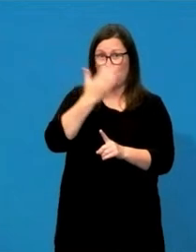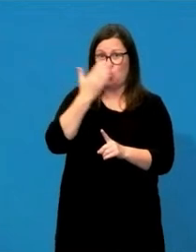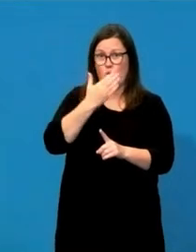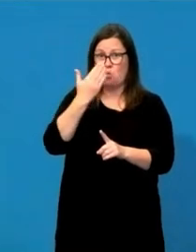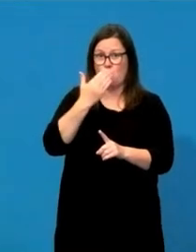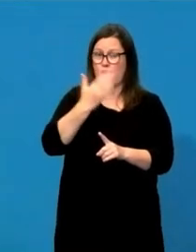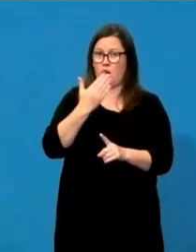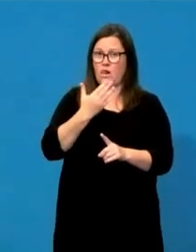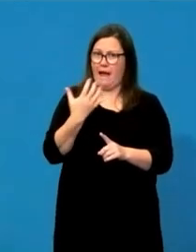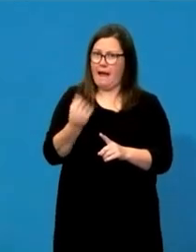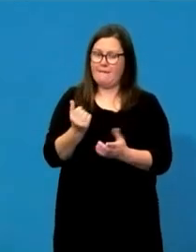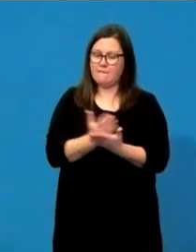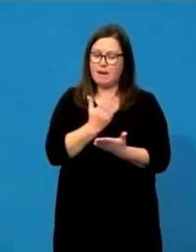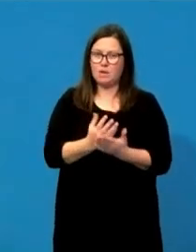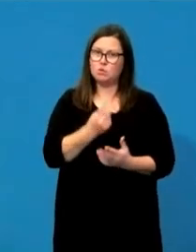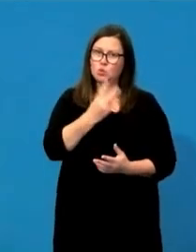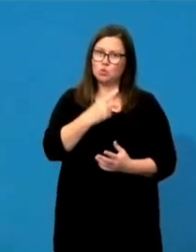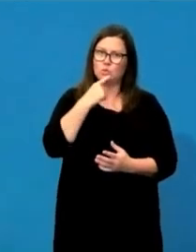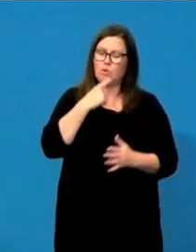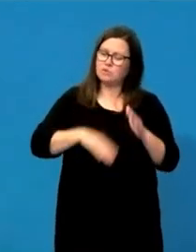school? What are you doing now or what are you thinking about?